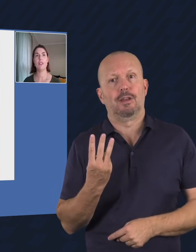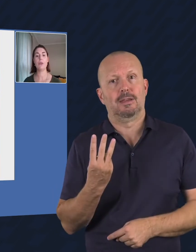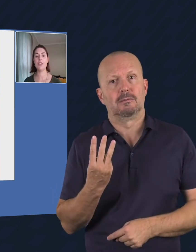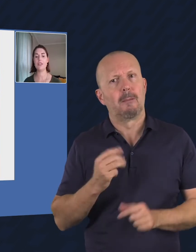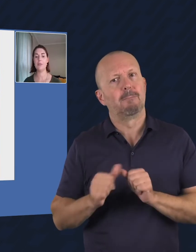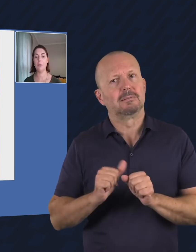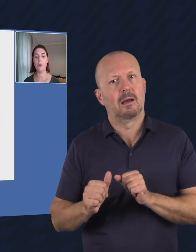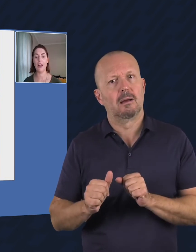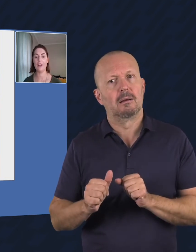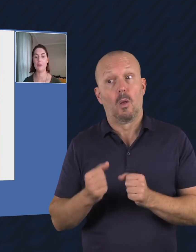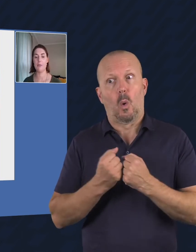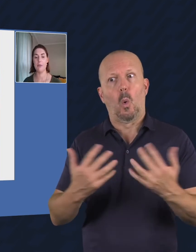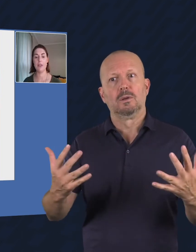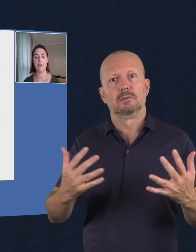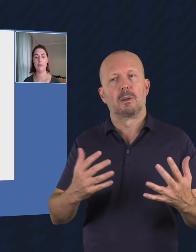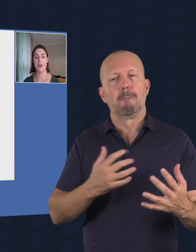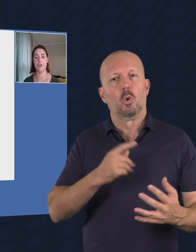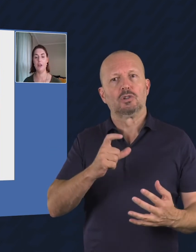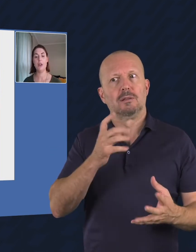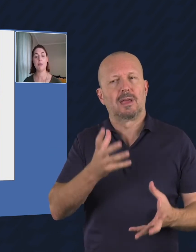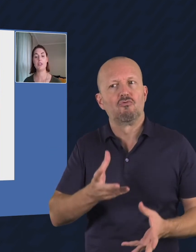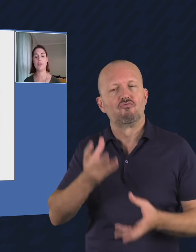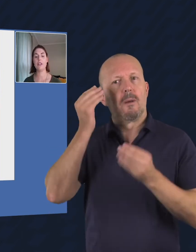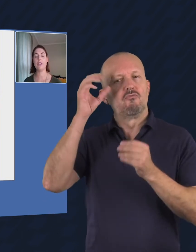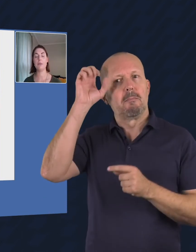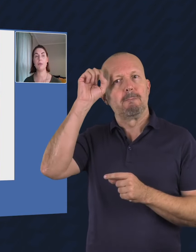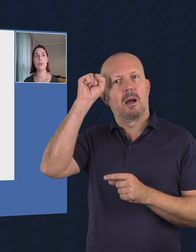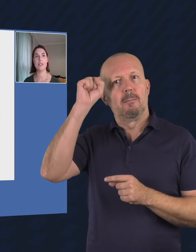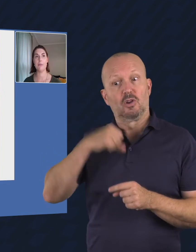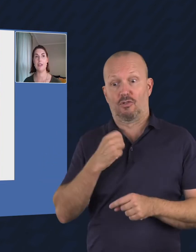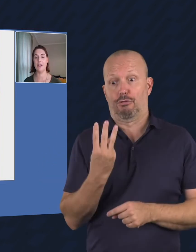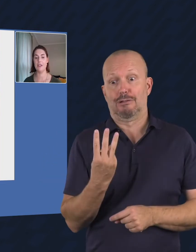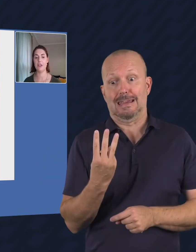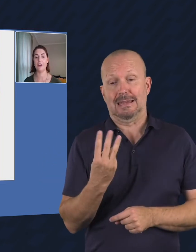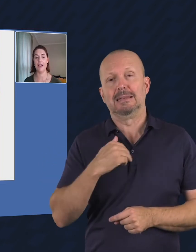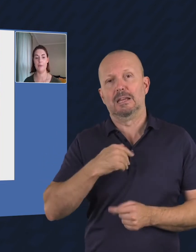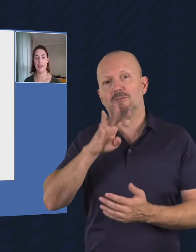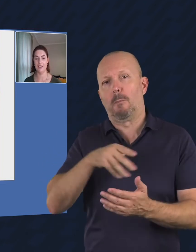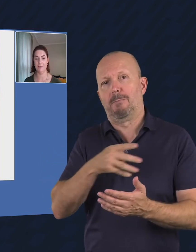The audience is more likely to remember the information because three is the smallest number needed to create a pattern.